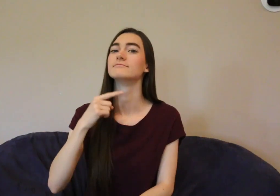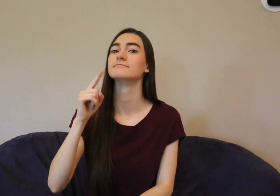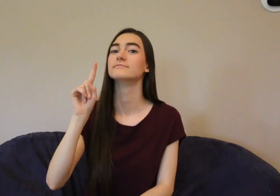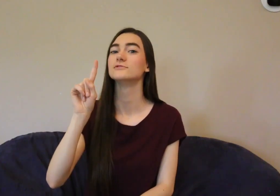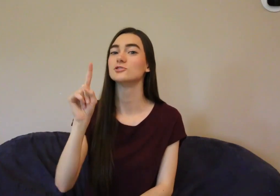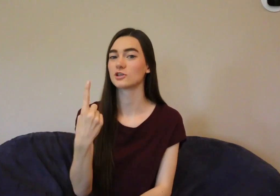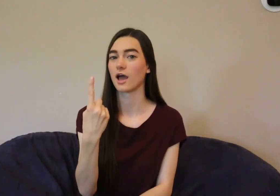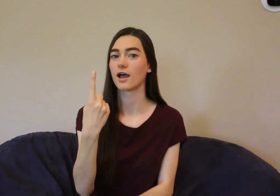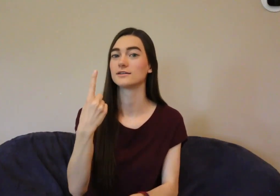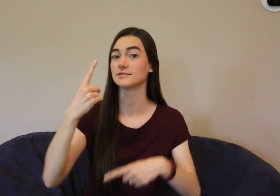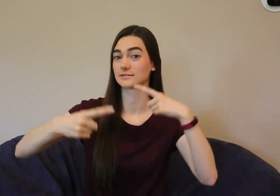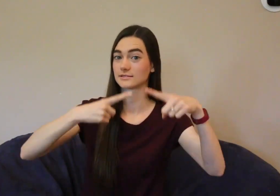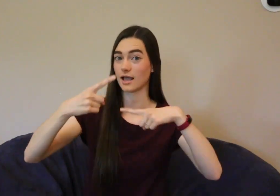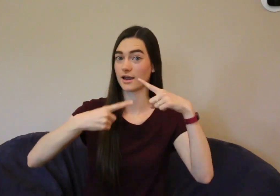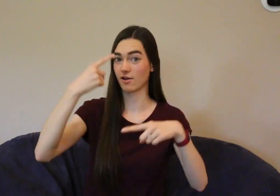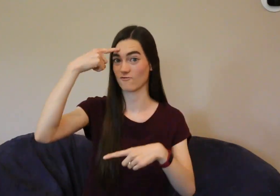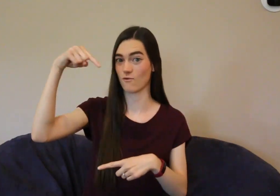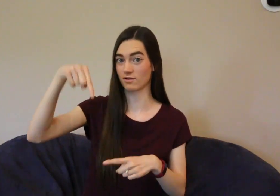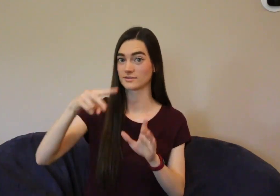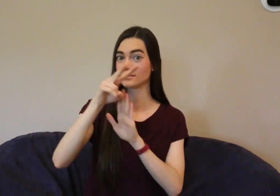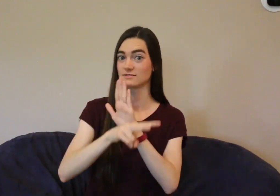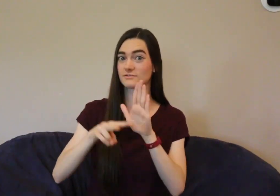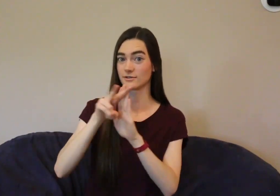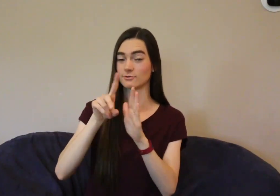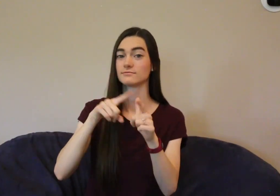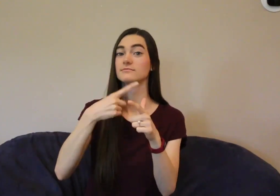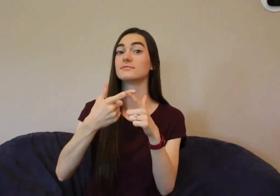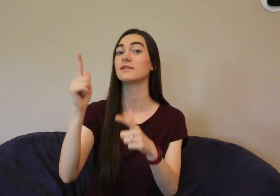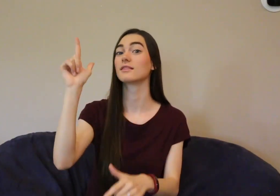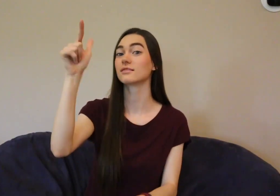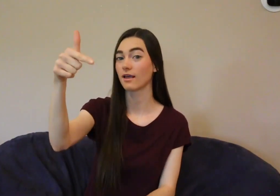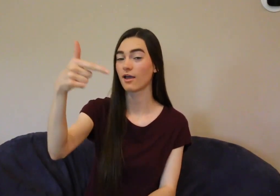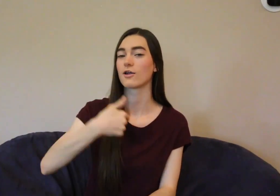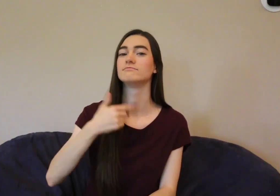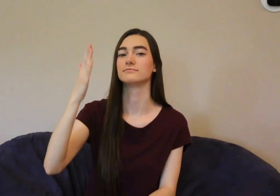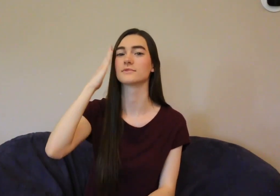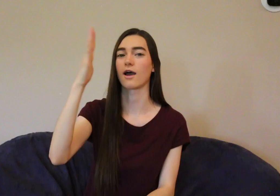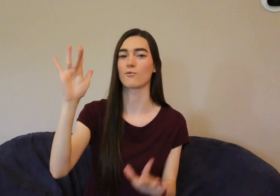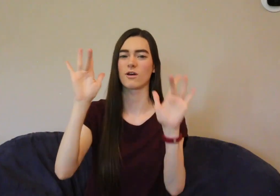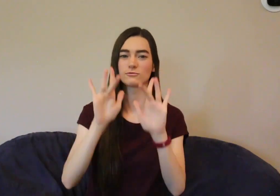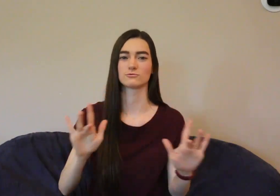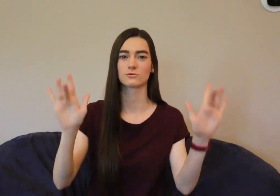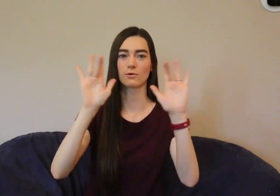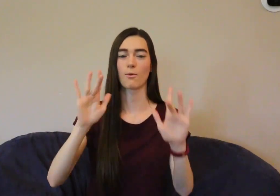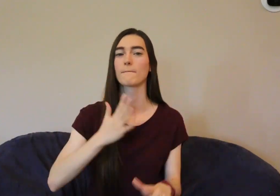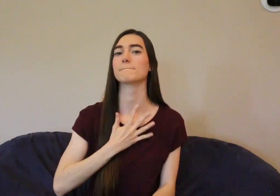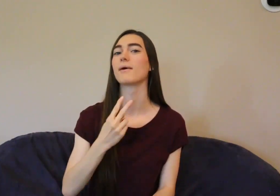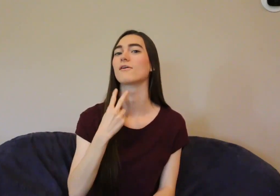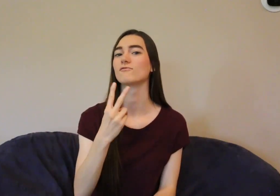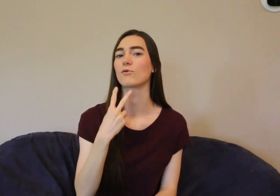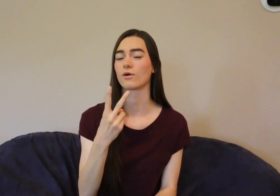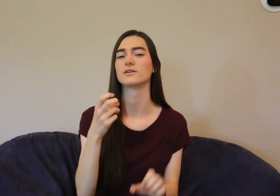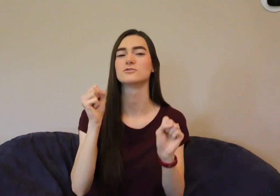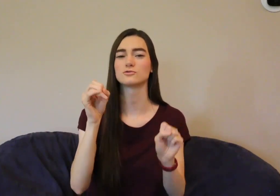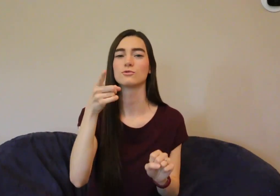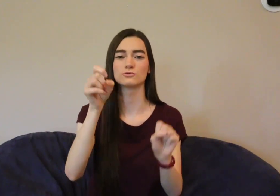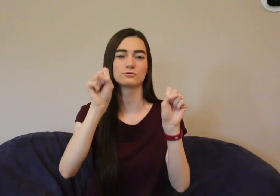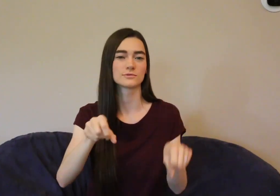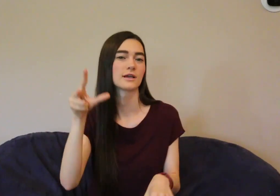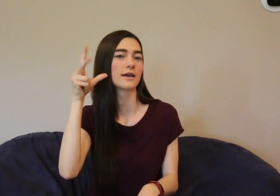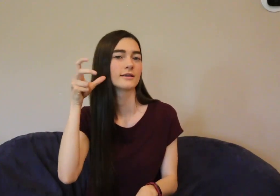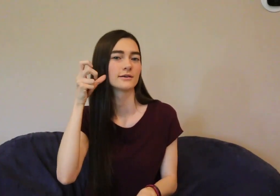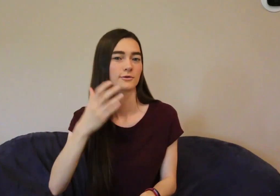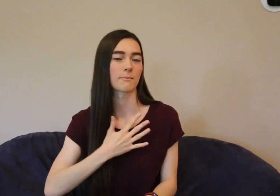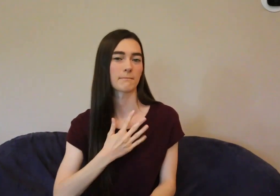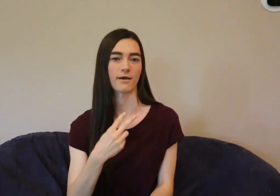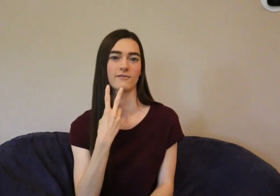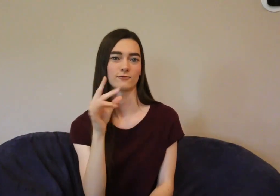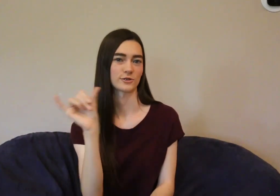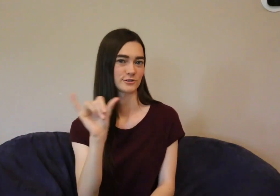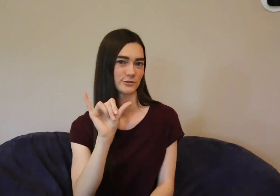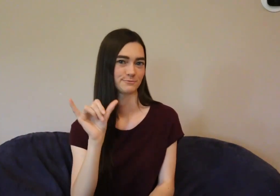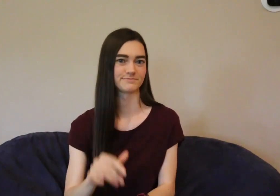Also, I am just going to be signing for this video and then later I will record my voice so you can hear me too.